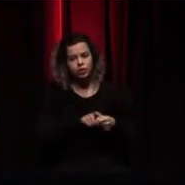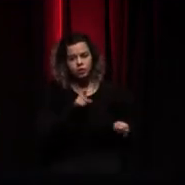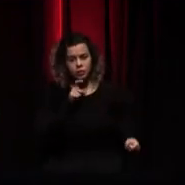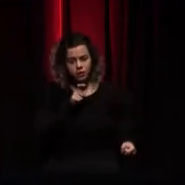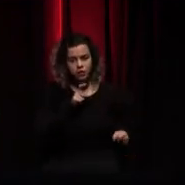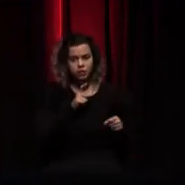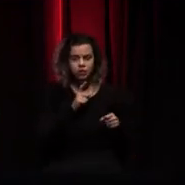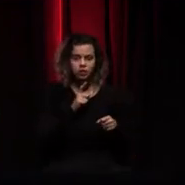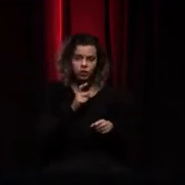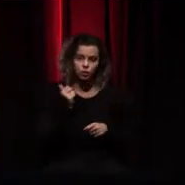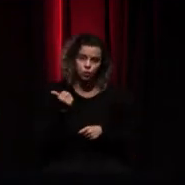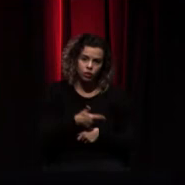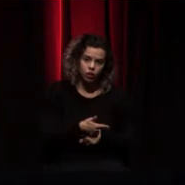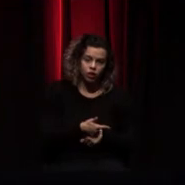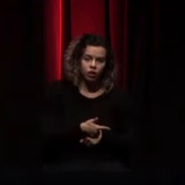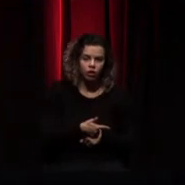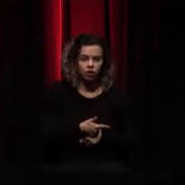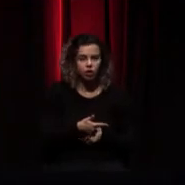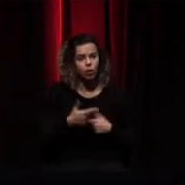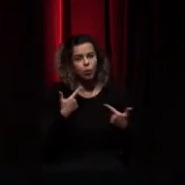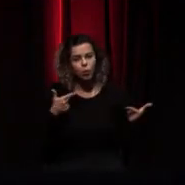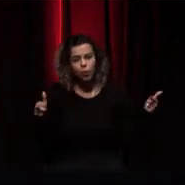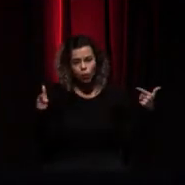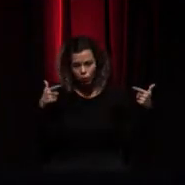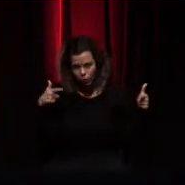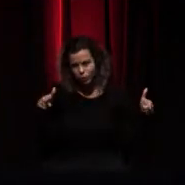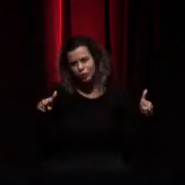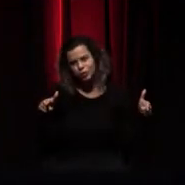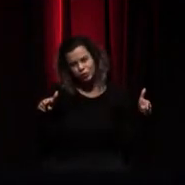than other organs that need invitations